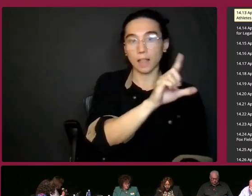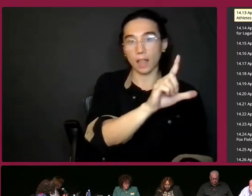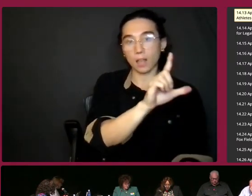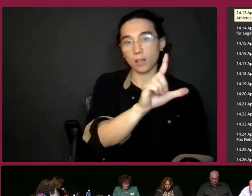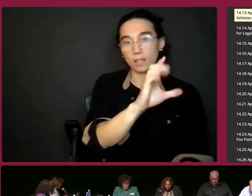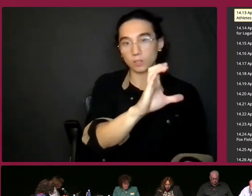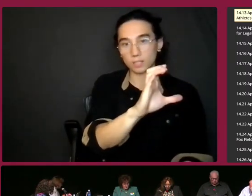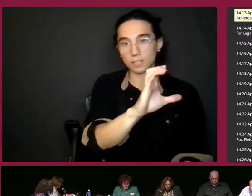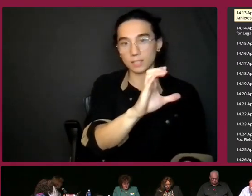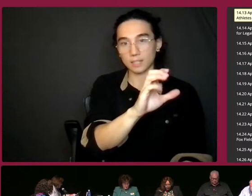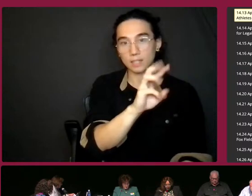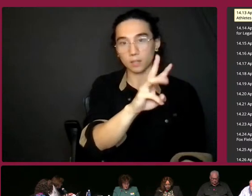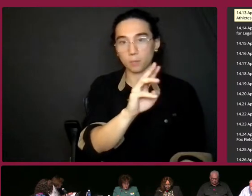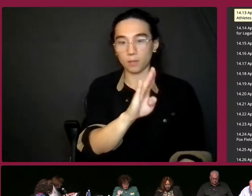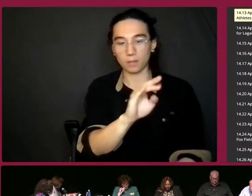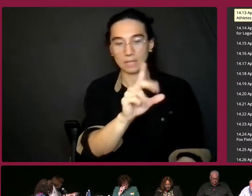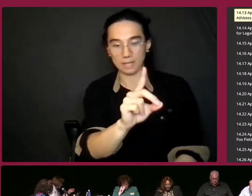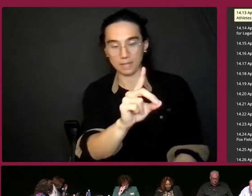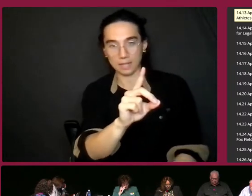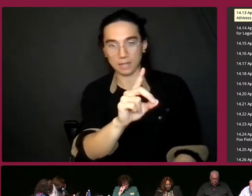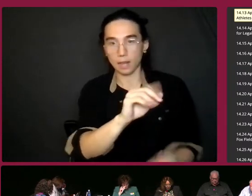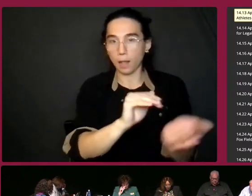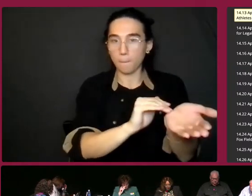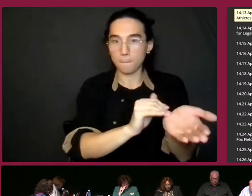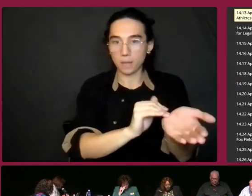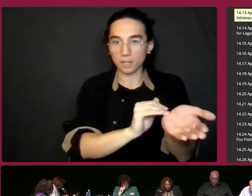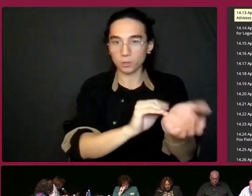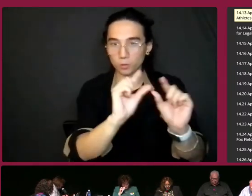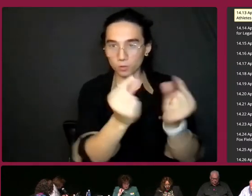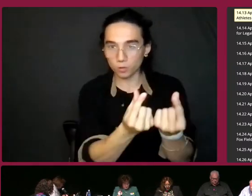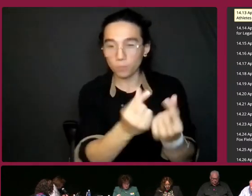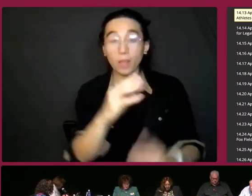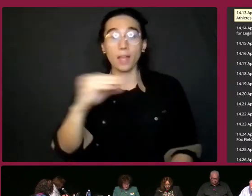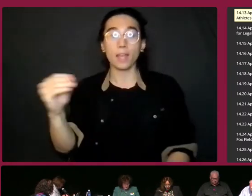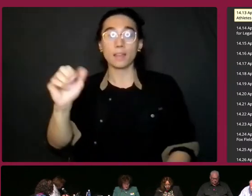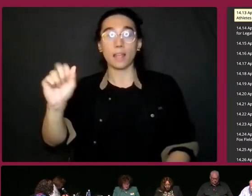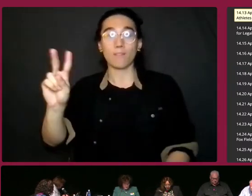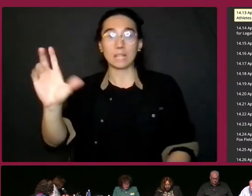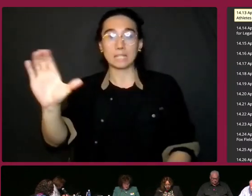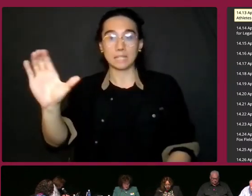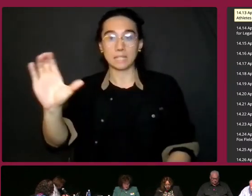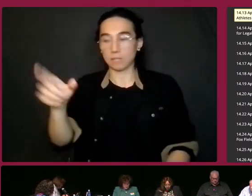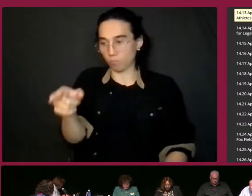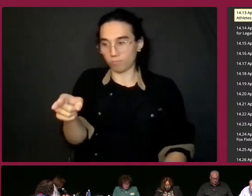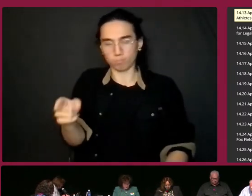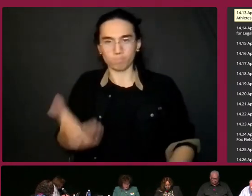AVOR's Medical Group, and Antelope Valley College for physical exams for athletes through